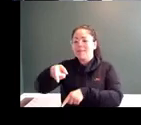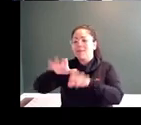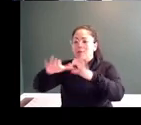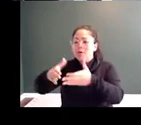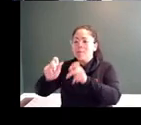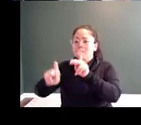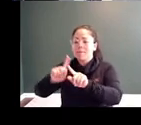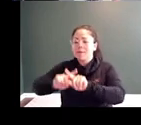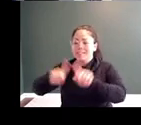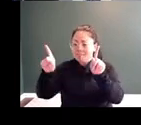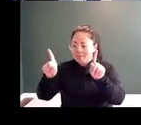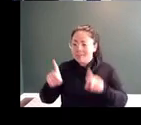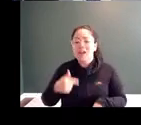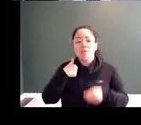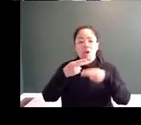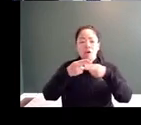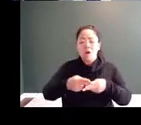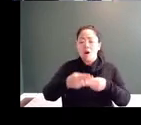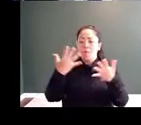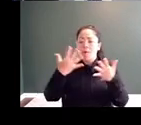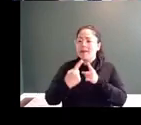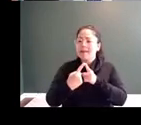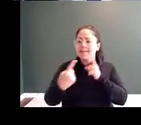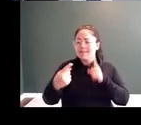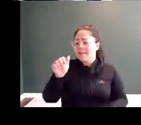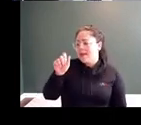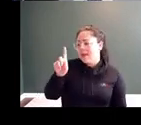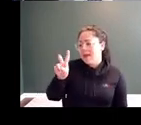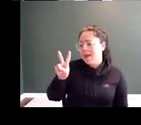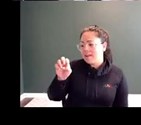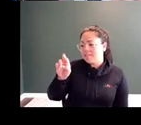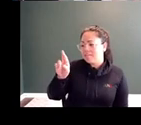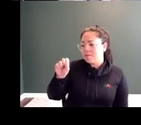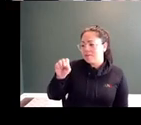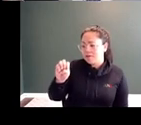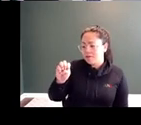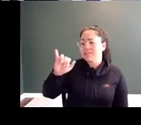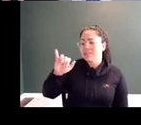And we call that adverse impact. And so we have a factually neutral, or if on the face of it,